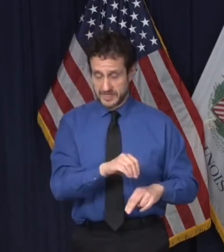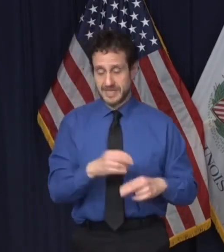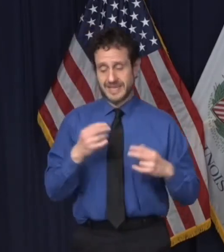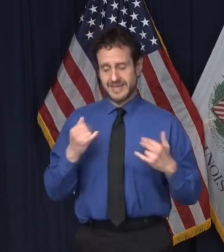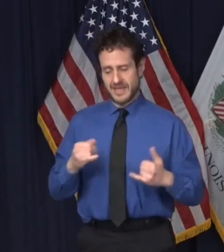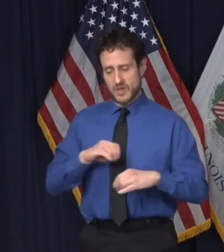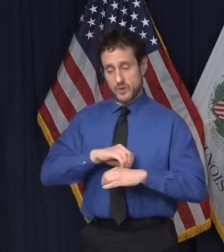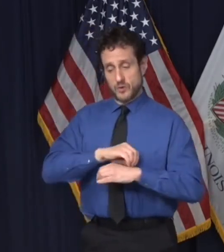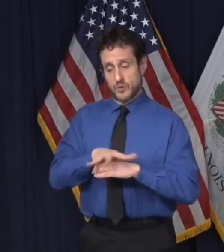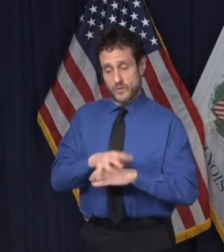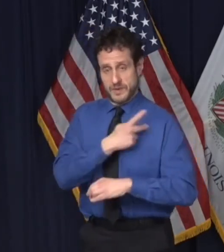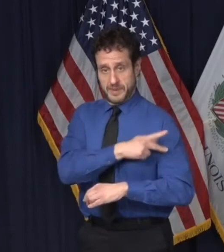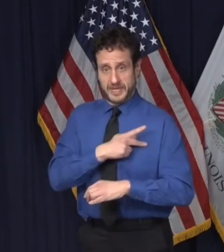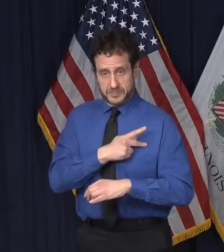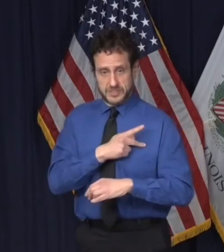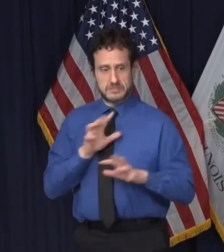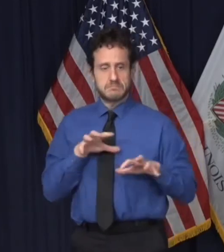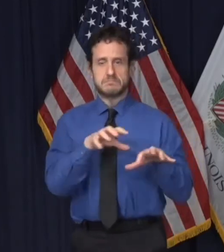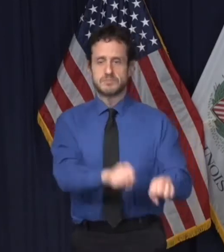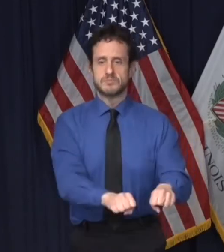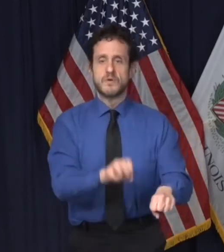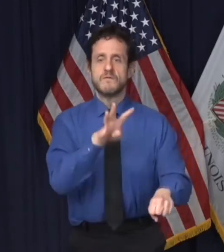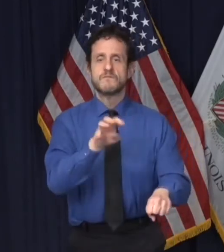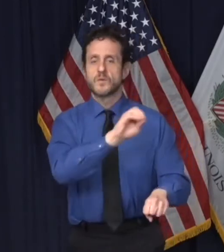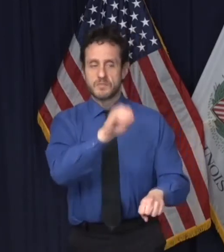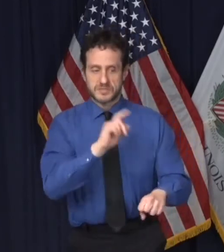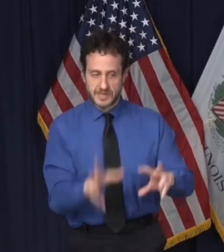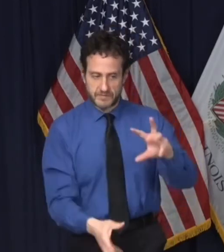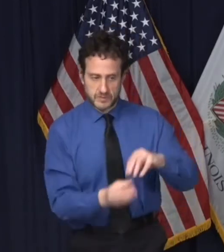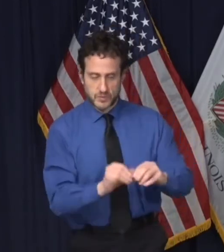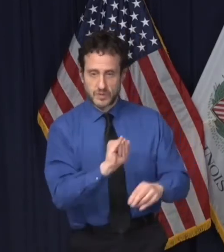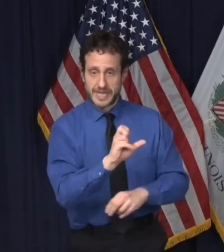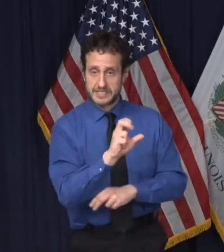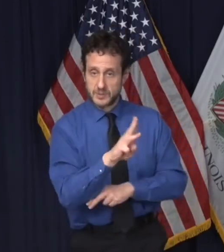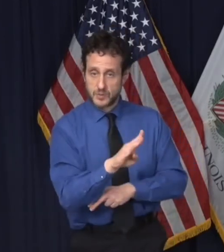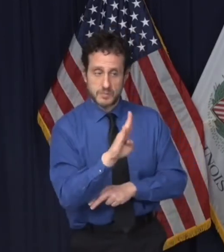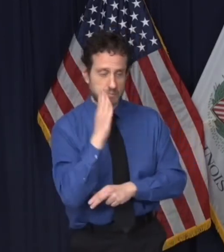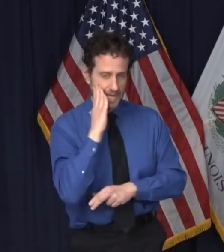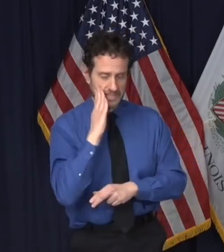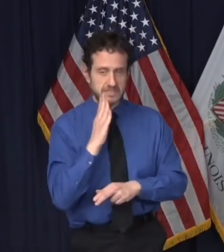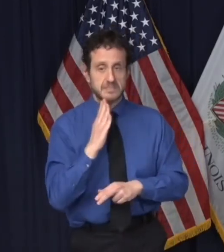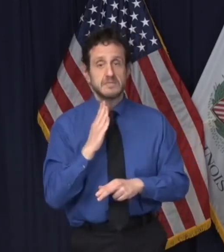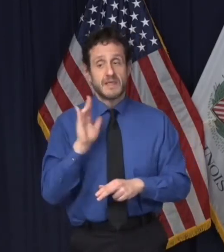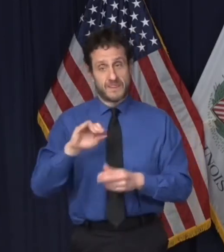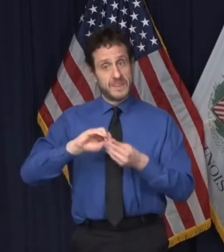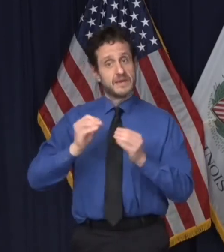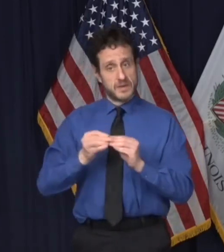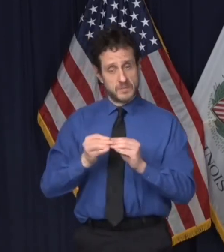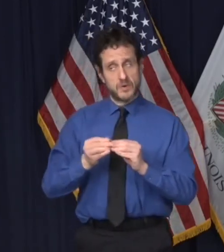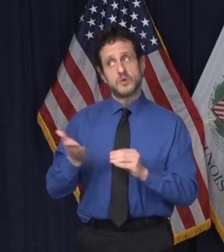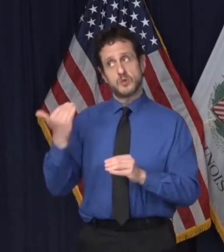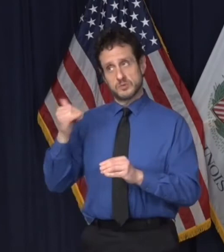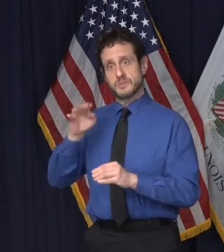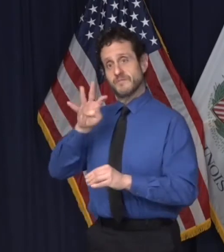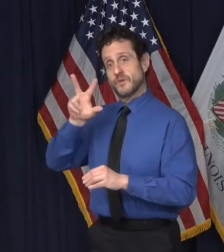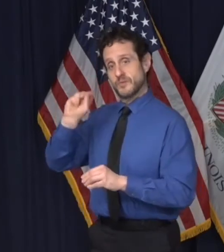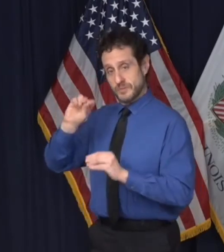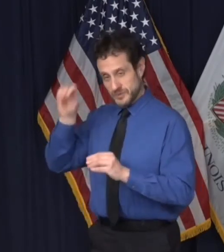POINT JUMP. COVID PATIENTS TODAY OCCUPY 40% OF OUR TOTAL ICU BEDS.